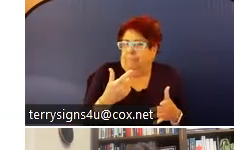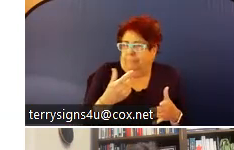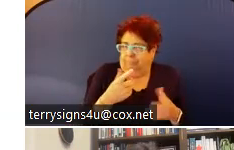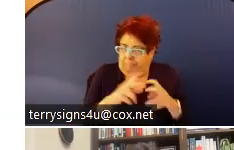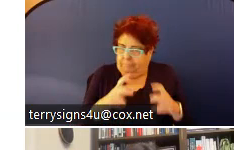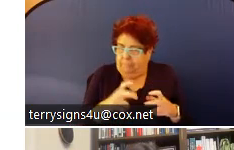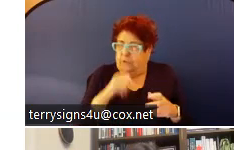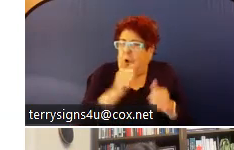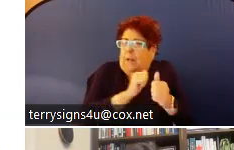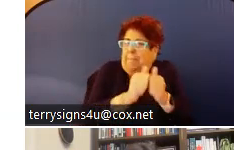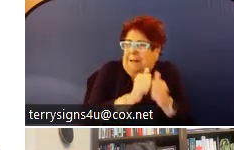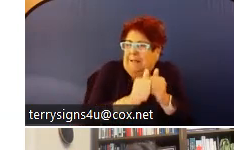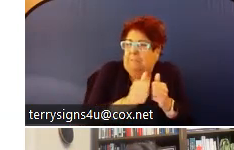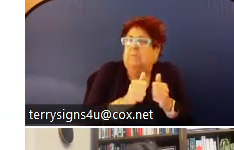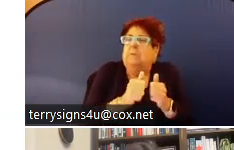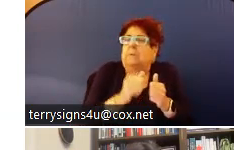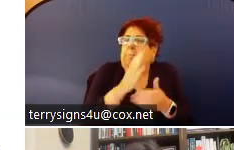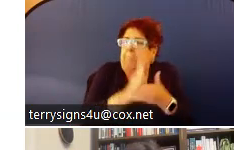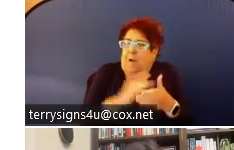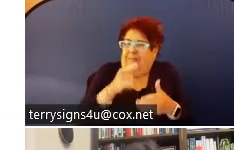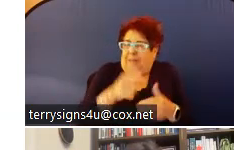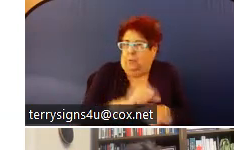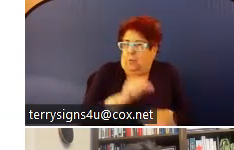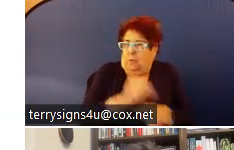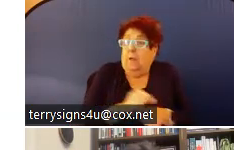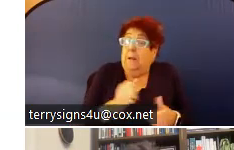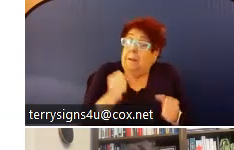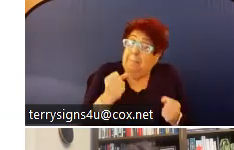Many of these organizations may be trying to get the same funding and try